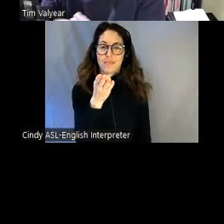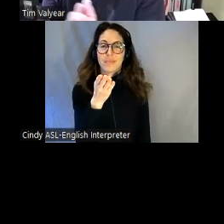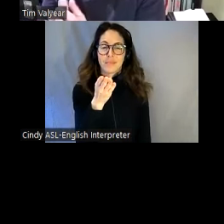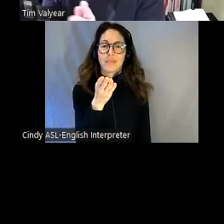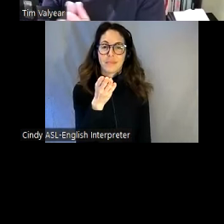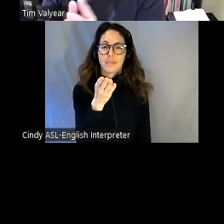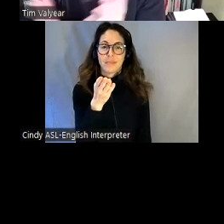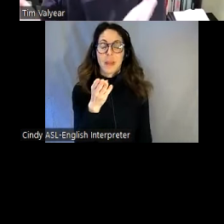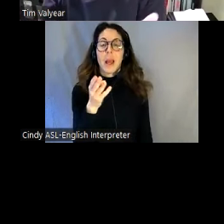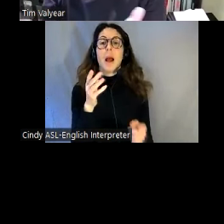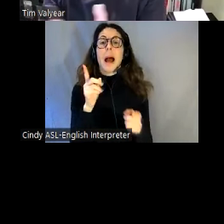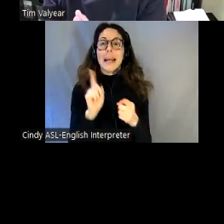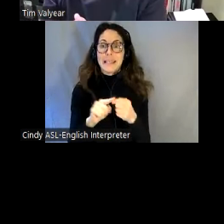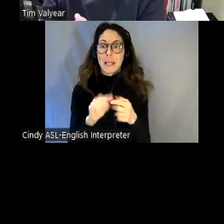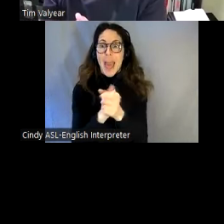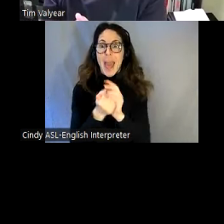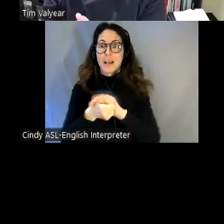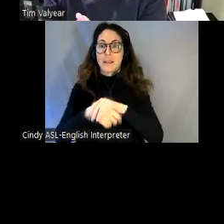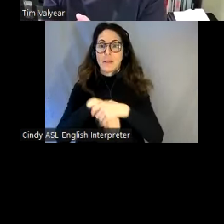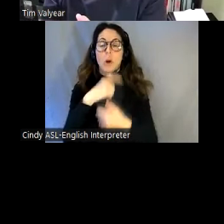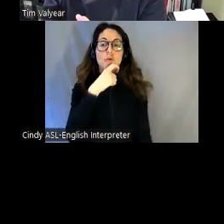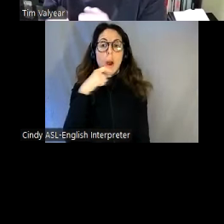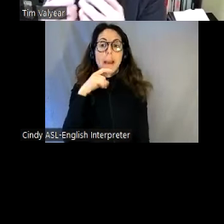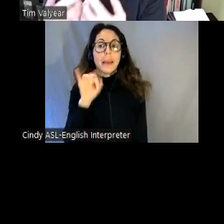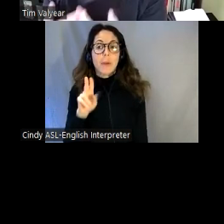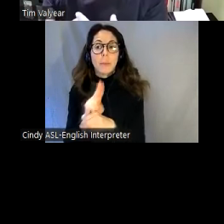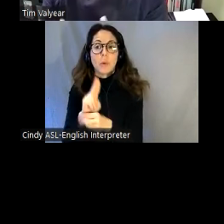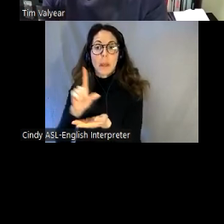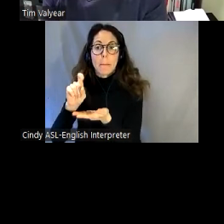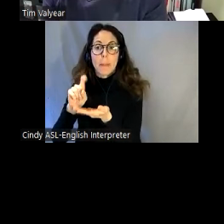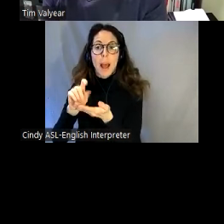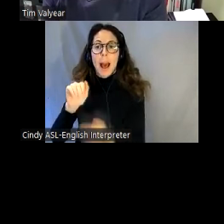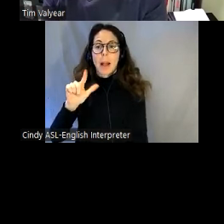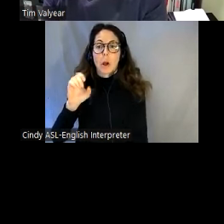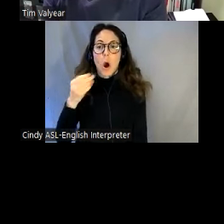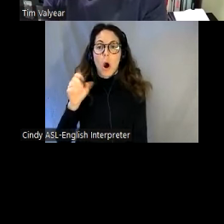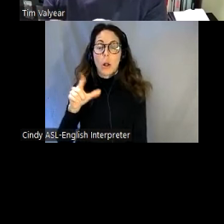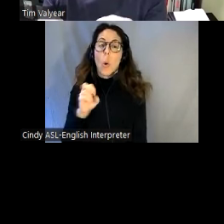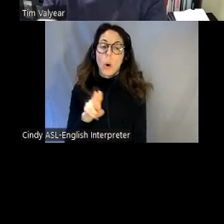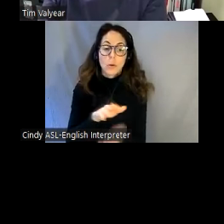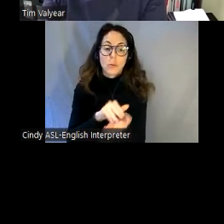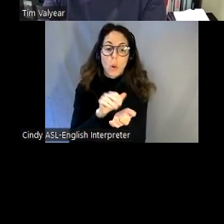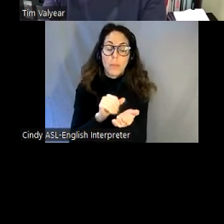opposite palm with my fingers and rubbing my fingernail in . And I'm doing my thumb and washing the top of my hand